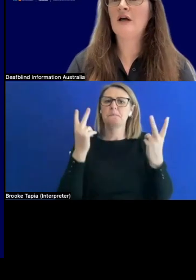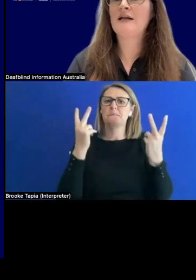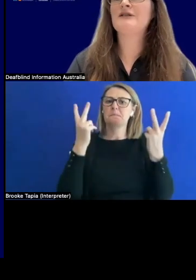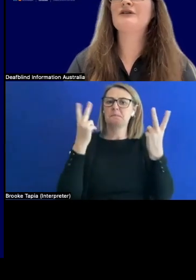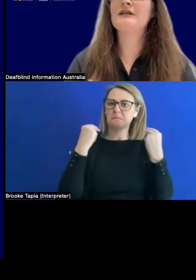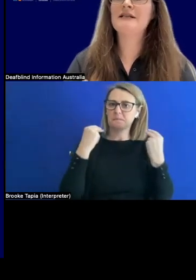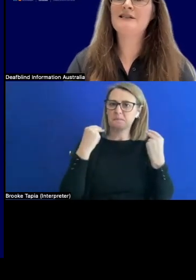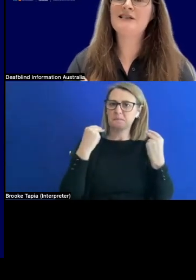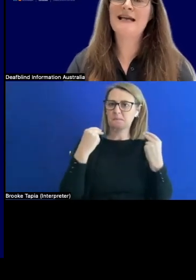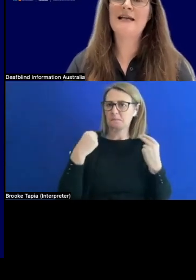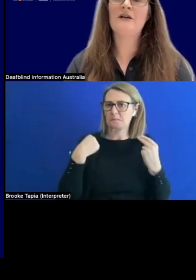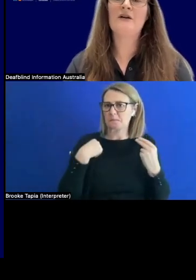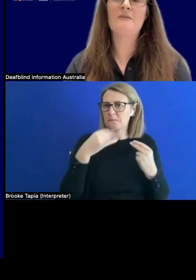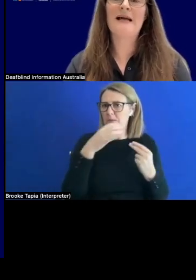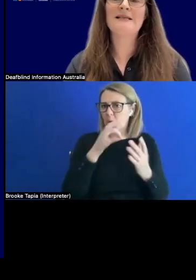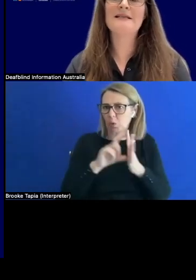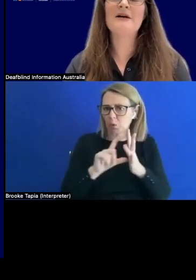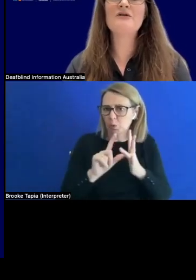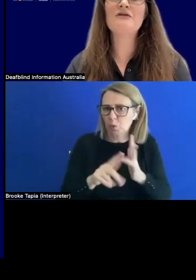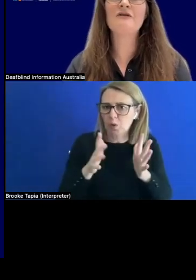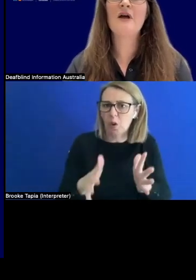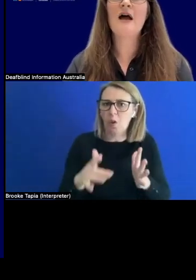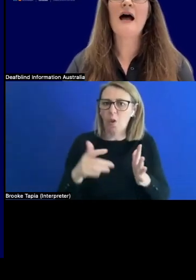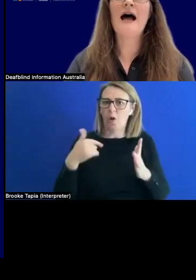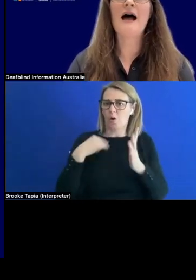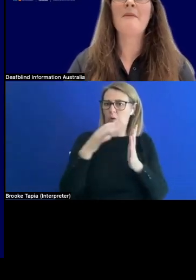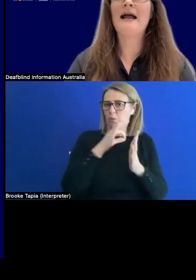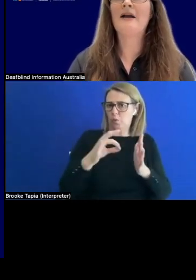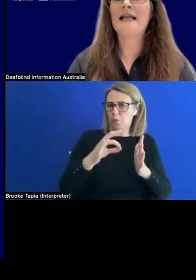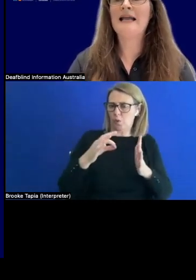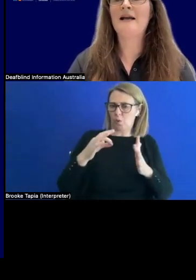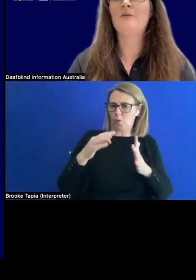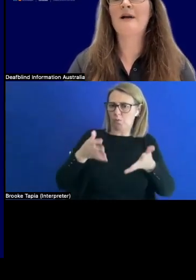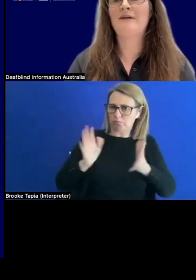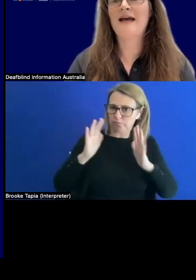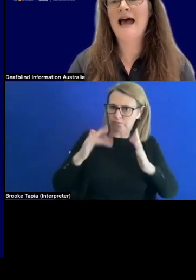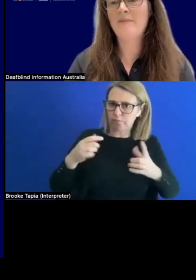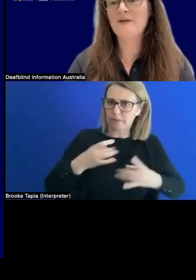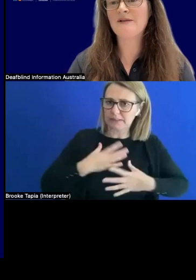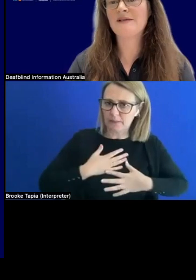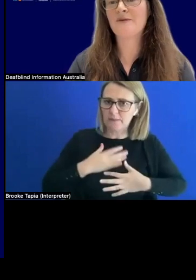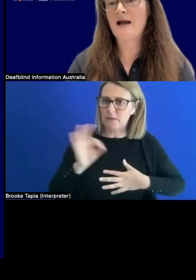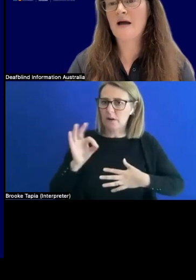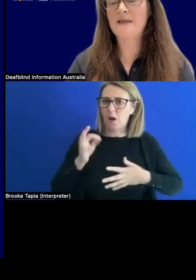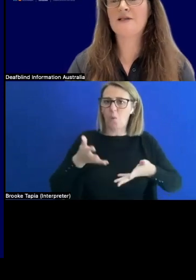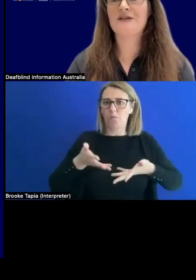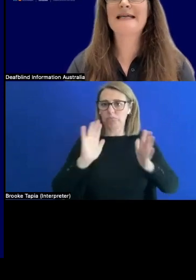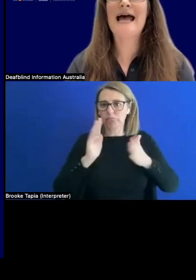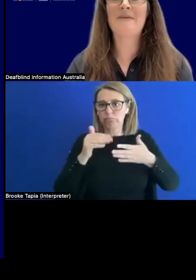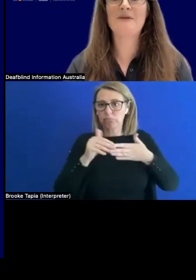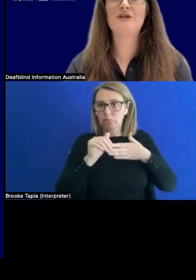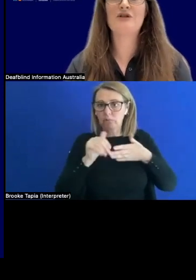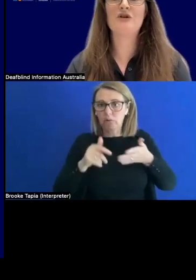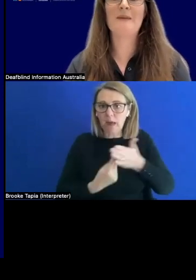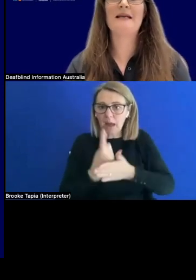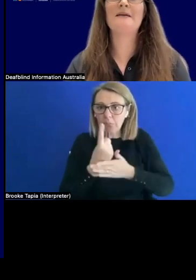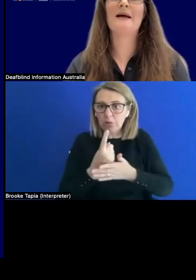lot. I don’t initiate a lot myself and I let whatever happens around me just happen to me,